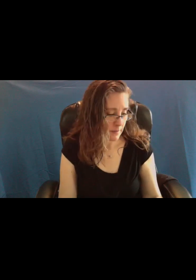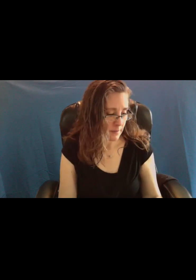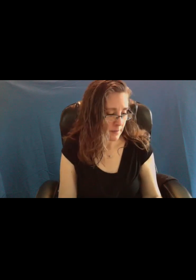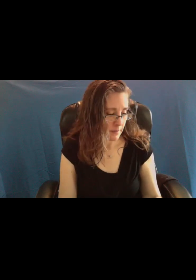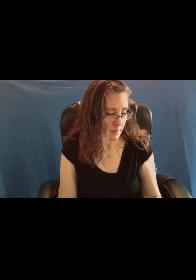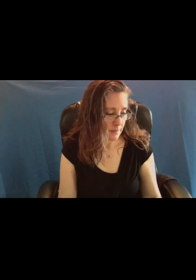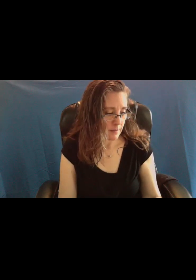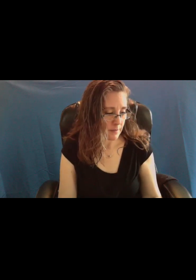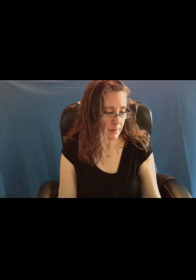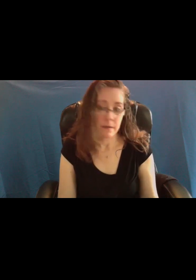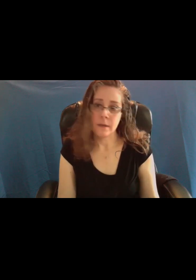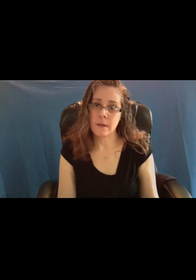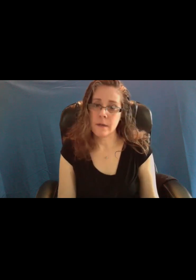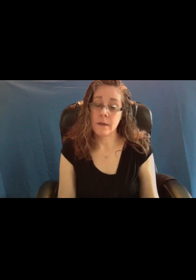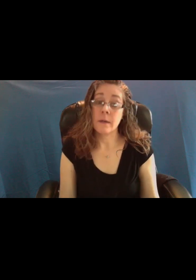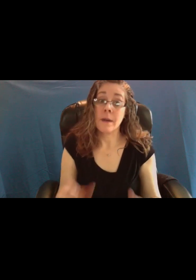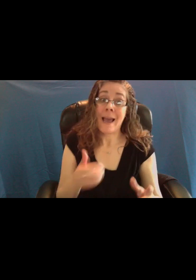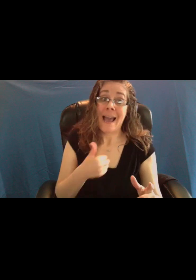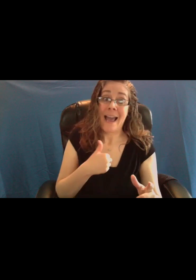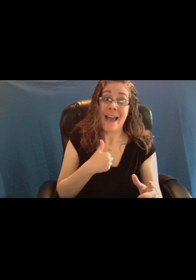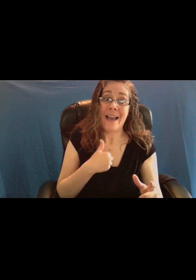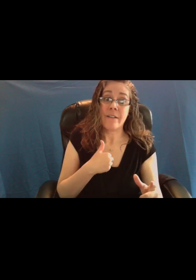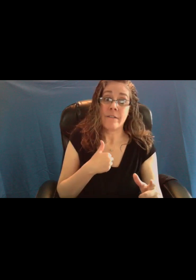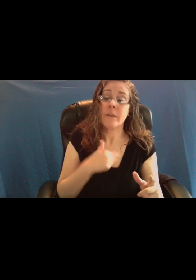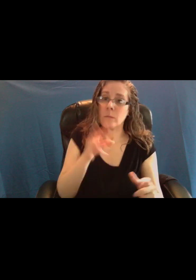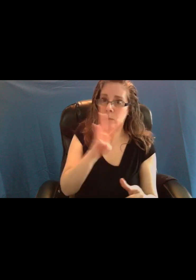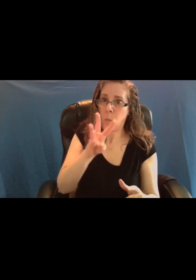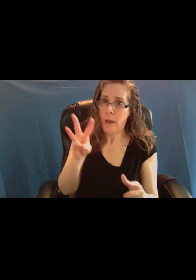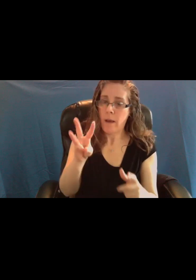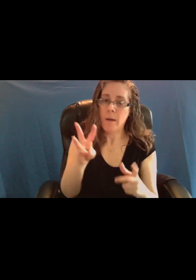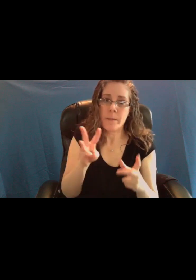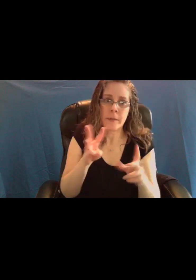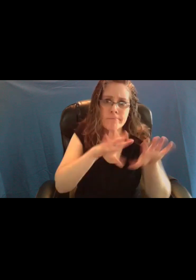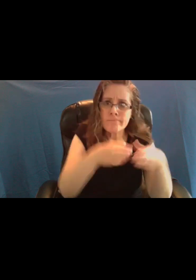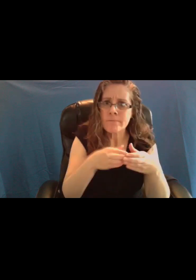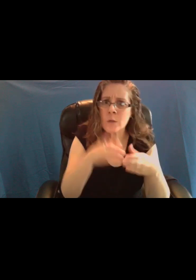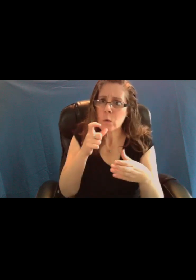who help develop standards for the web. So, much like building